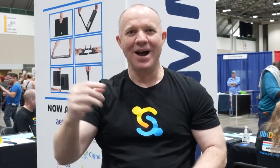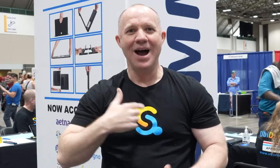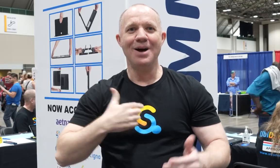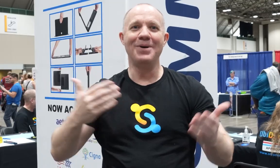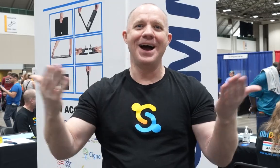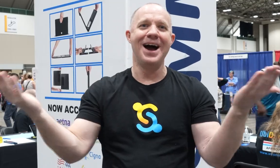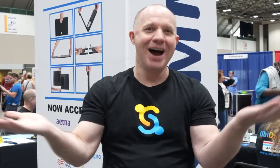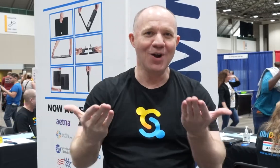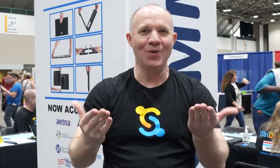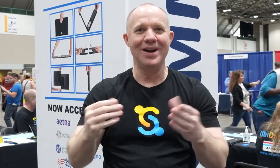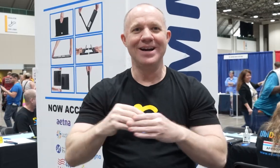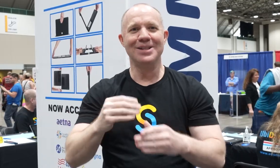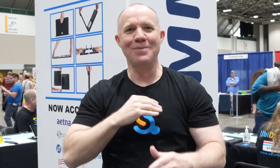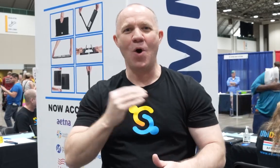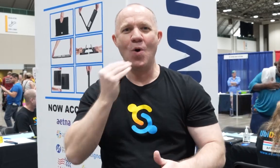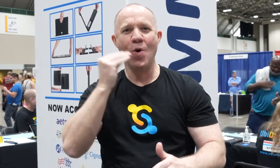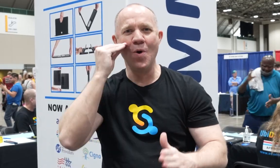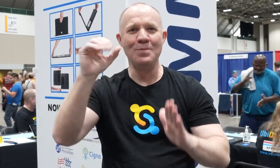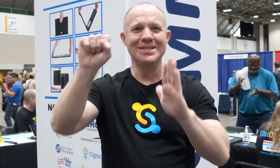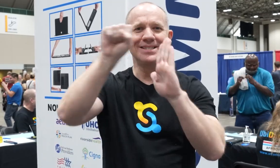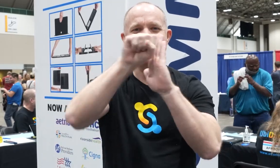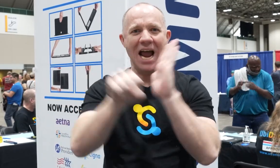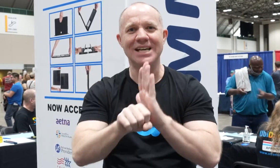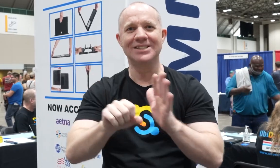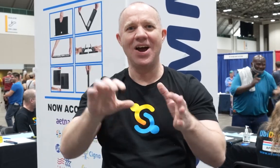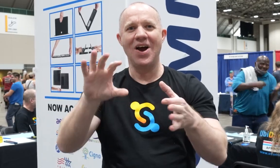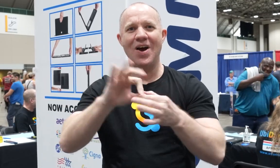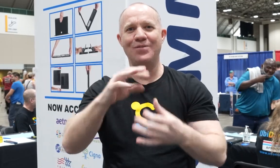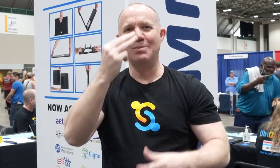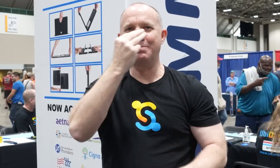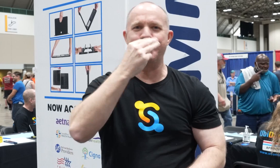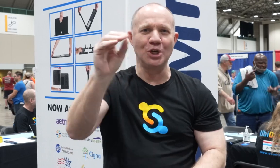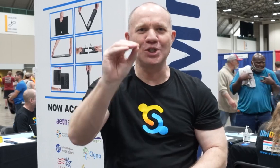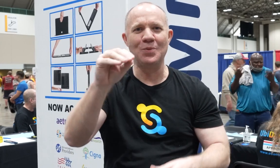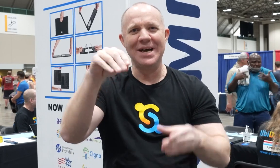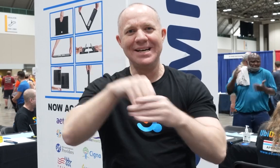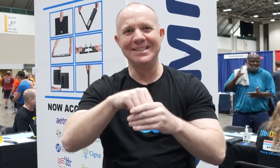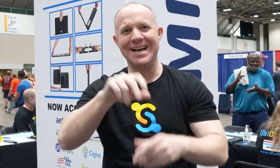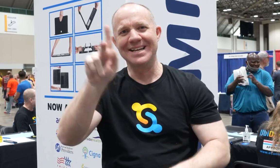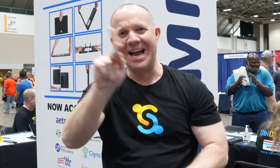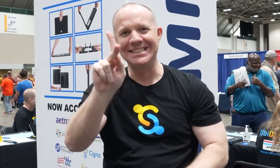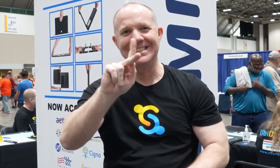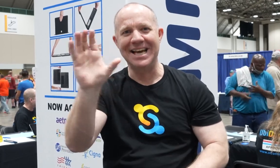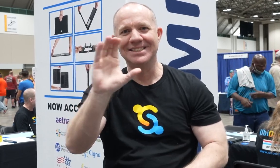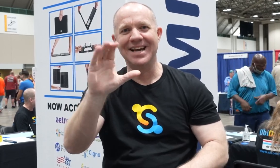I’m here in my home state of Missouri, in Kansas City,